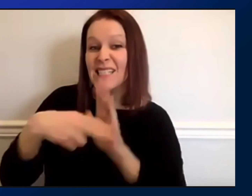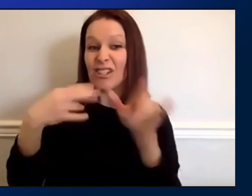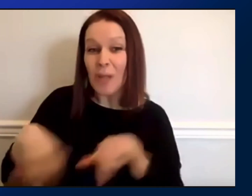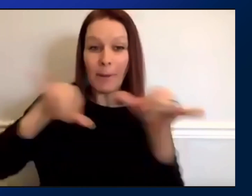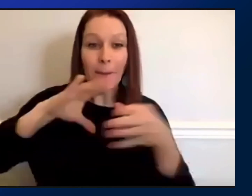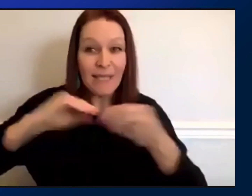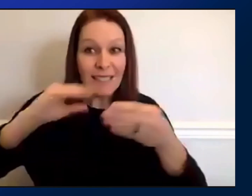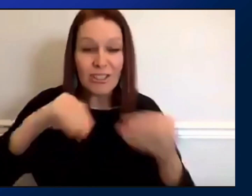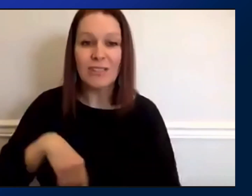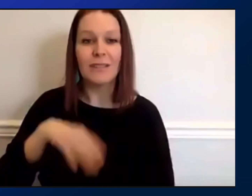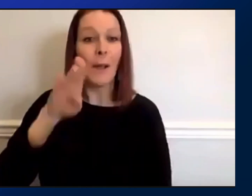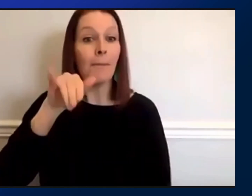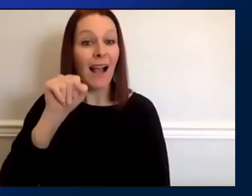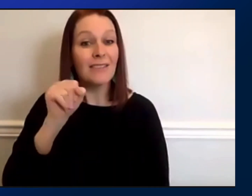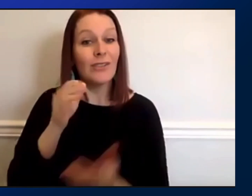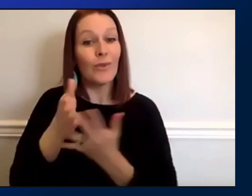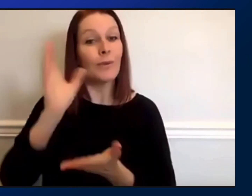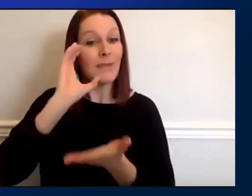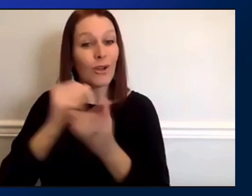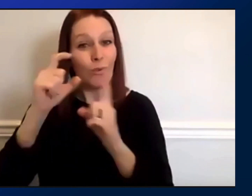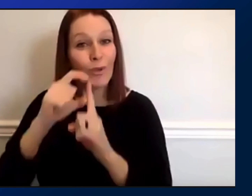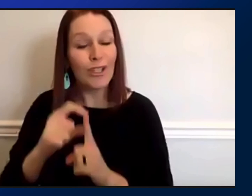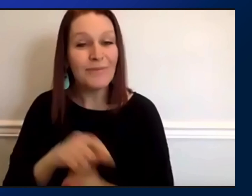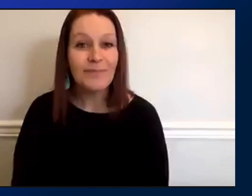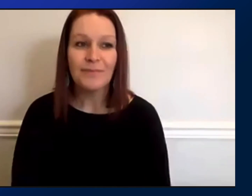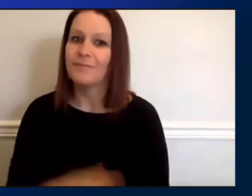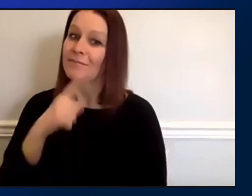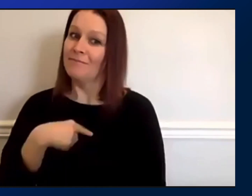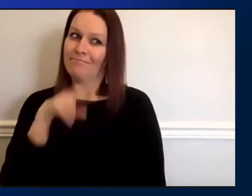i know many of you have questions or comments that you like to ask or share so i'll go ahead and